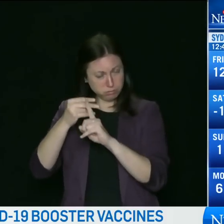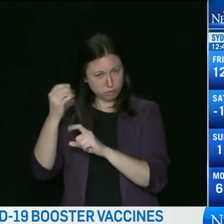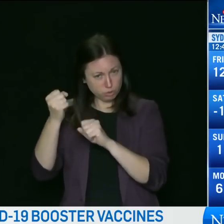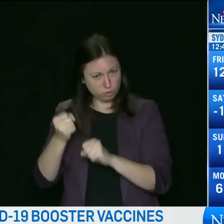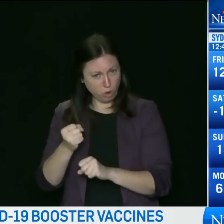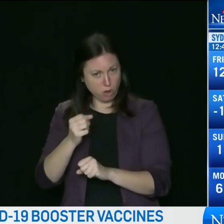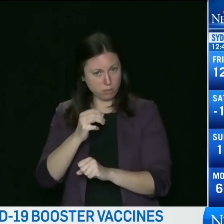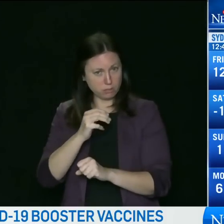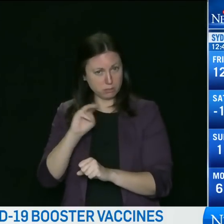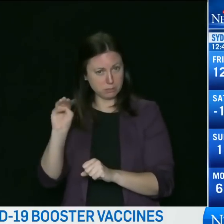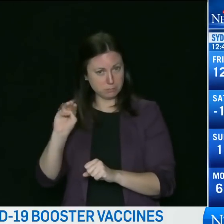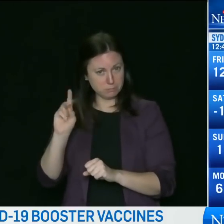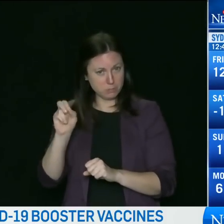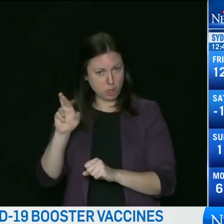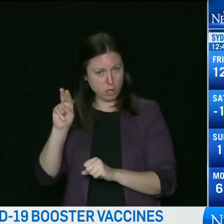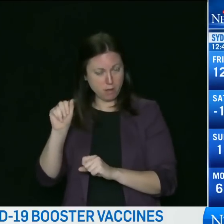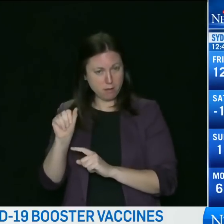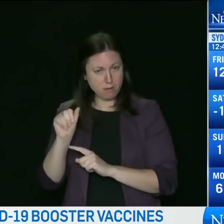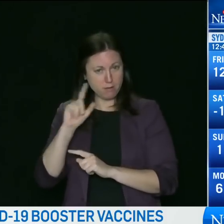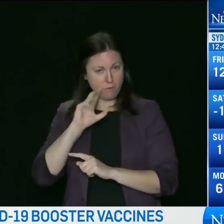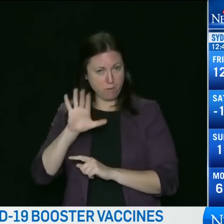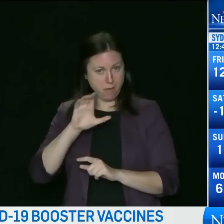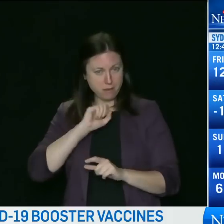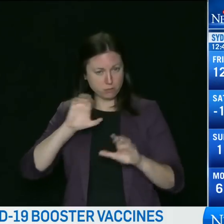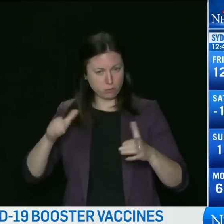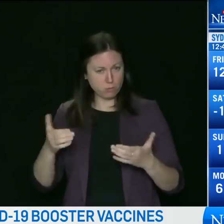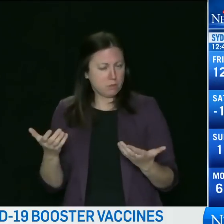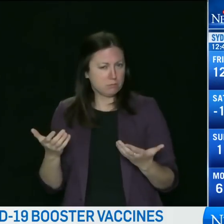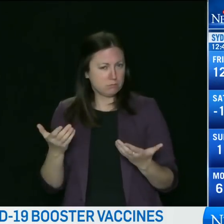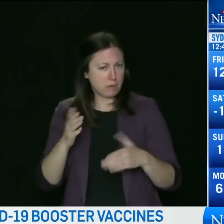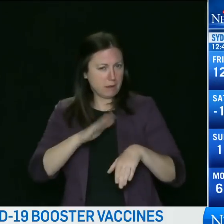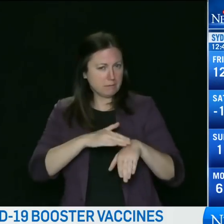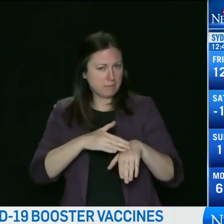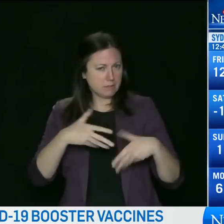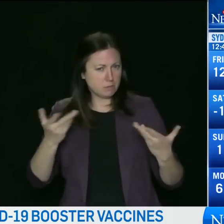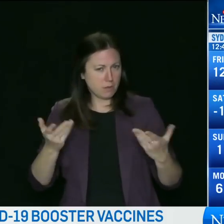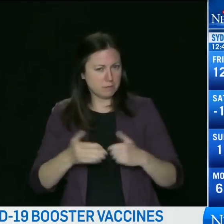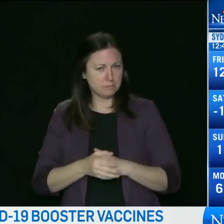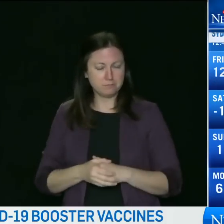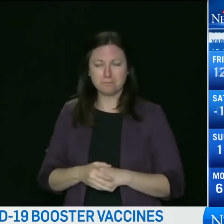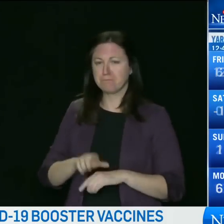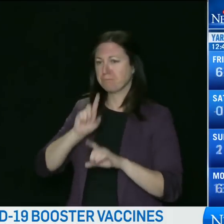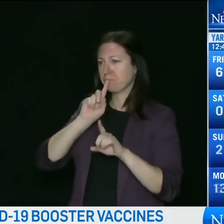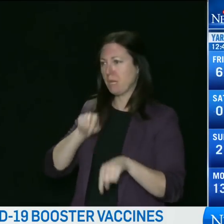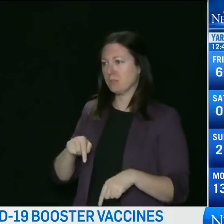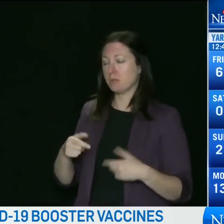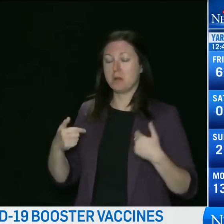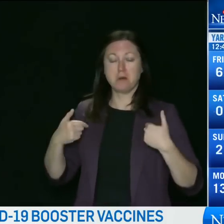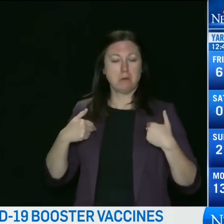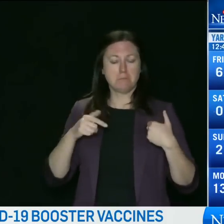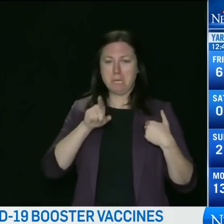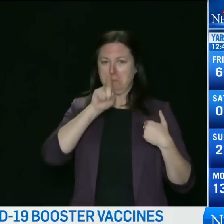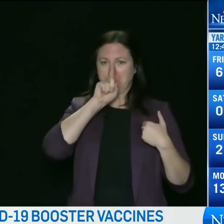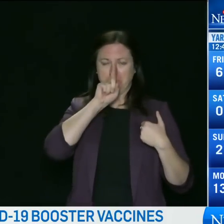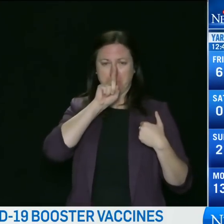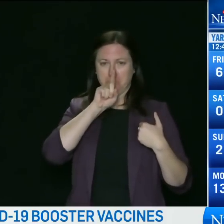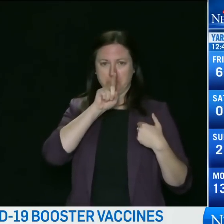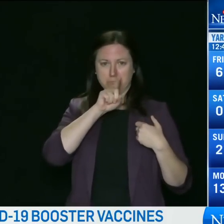STILL PROVINCES WHICH USE MODERNA PRIMARILY FOR 12 TO